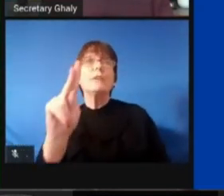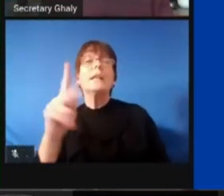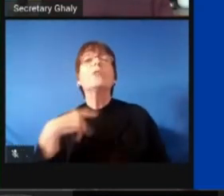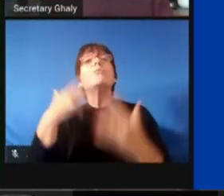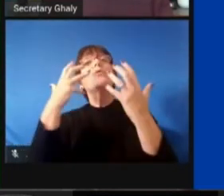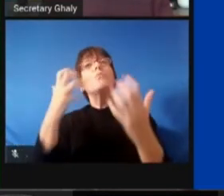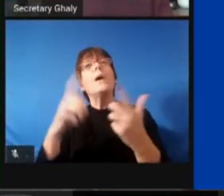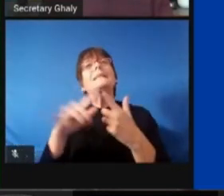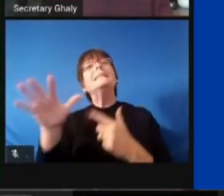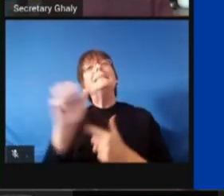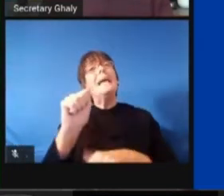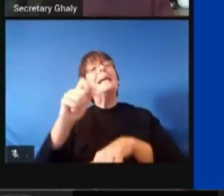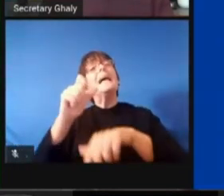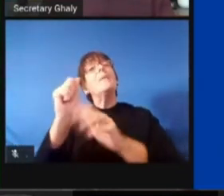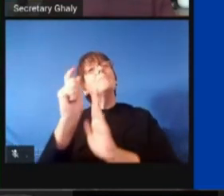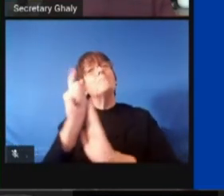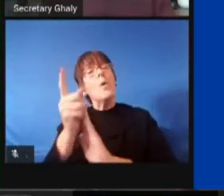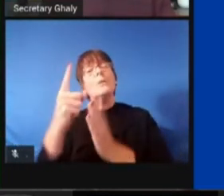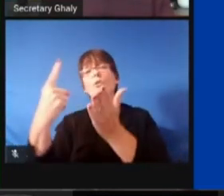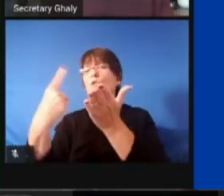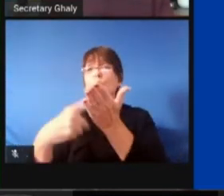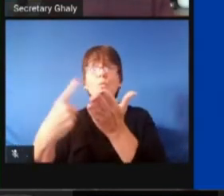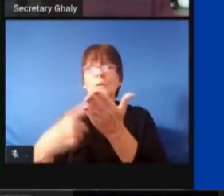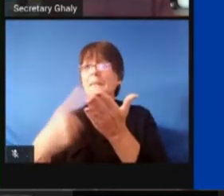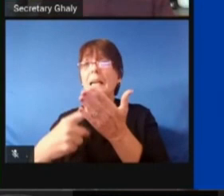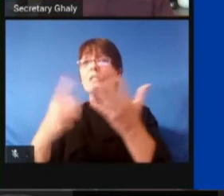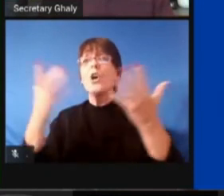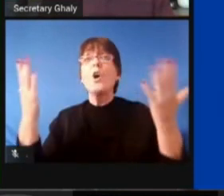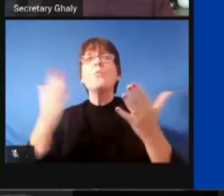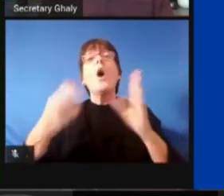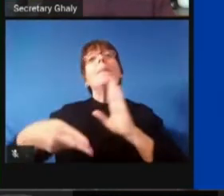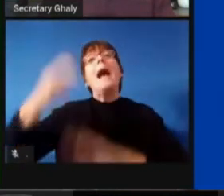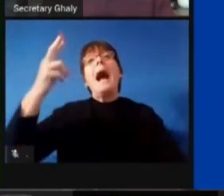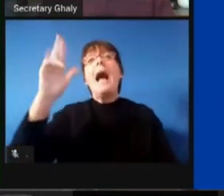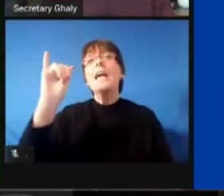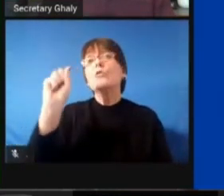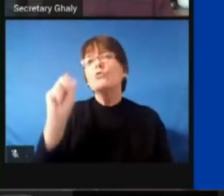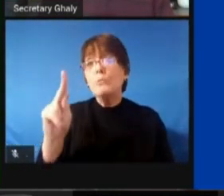TIME SPEAKING ABOUT ALL OF THE THINGS THAT WE SHOULD DO TO REDUCE OUR RISK.